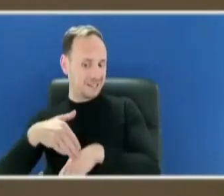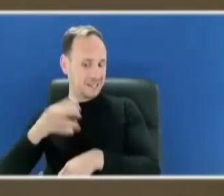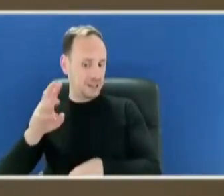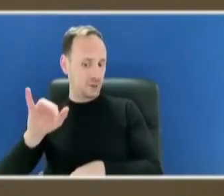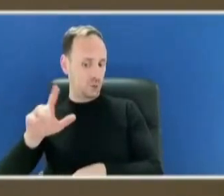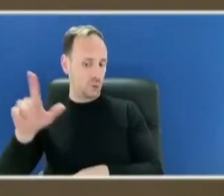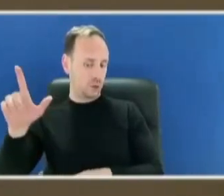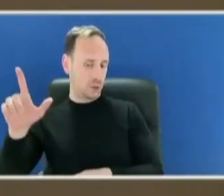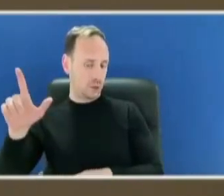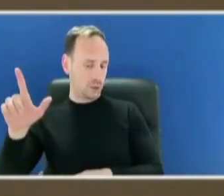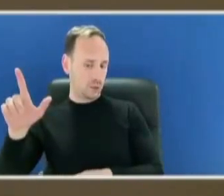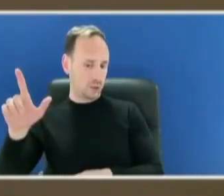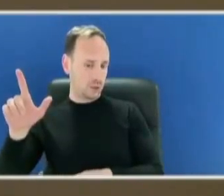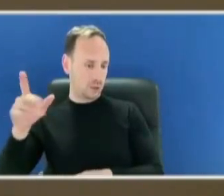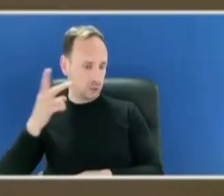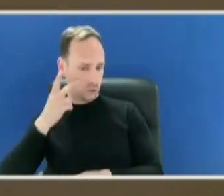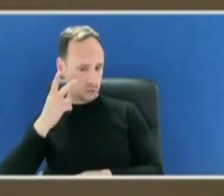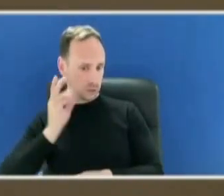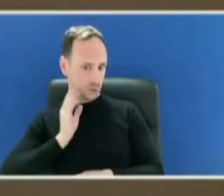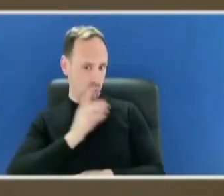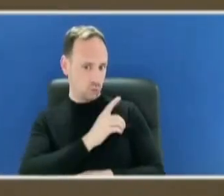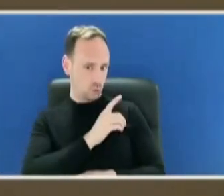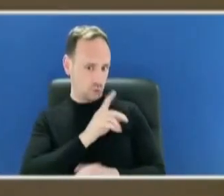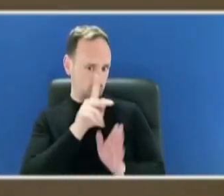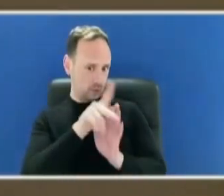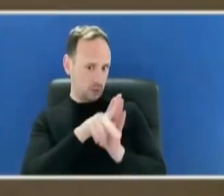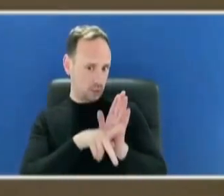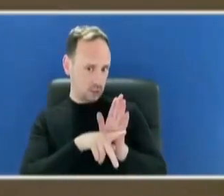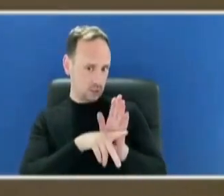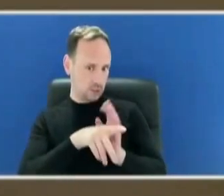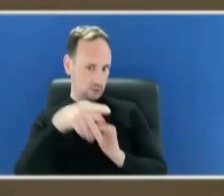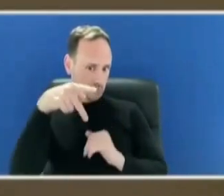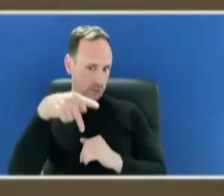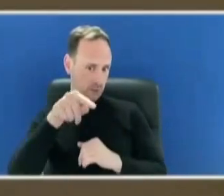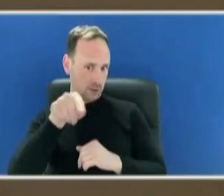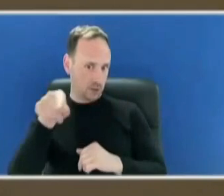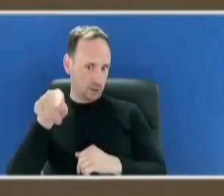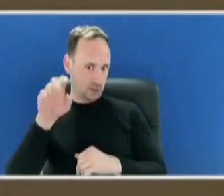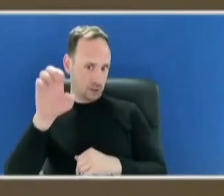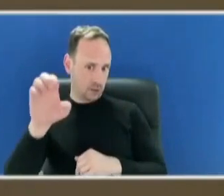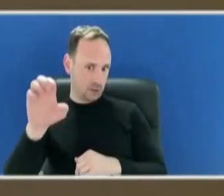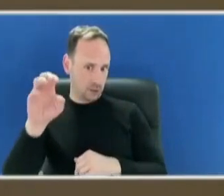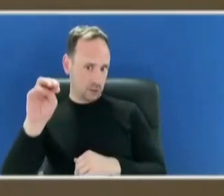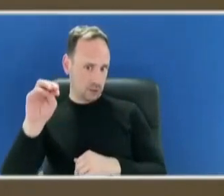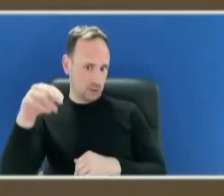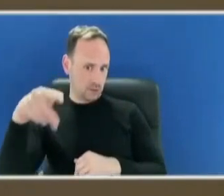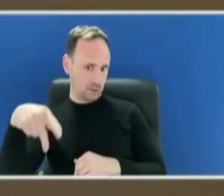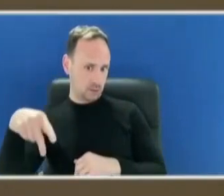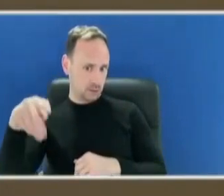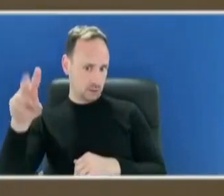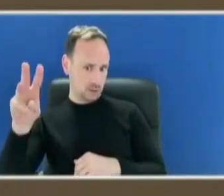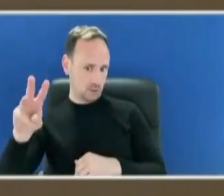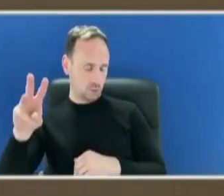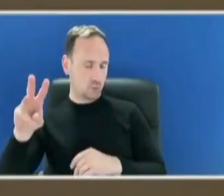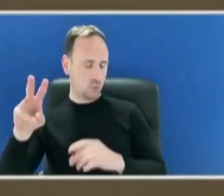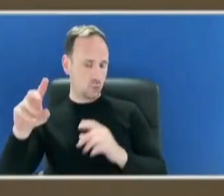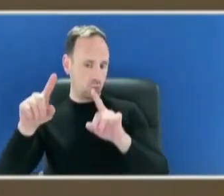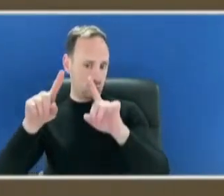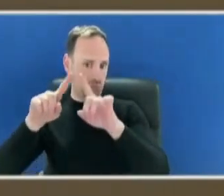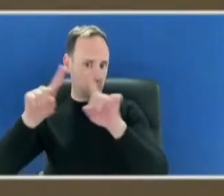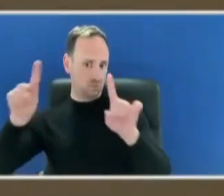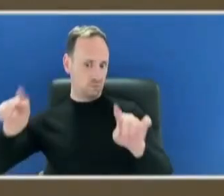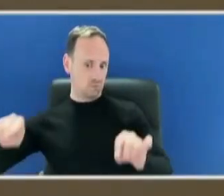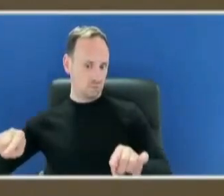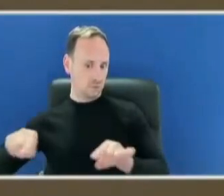policy TEMPW it outlines exactly what an at-will employee is